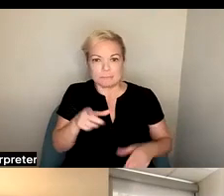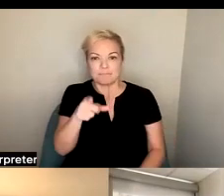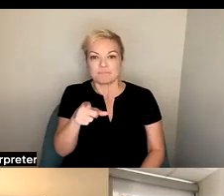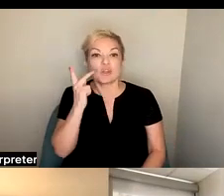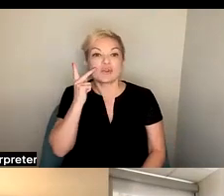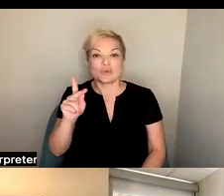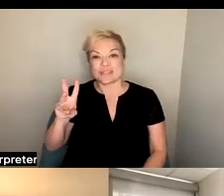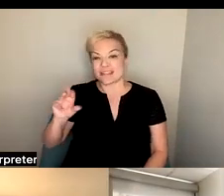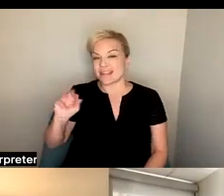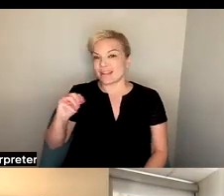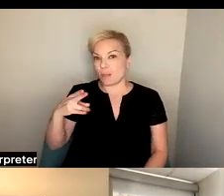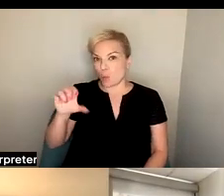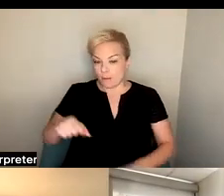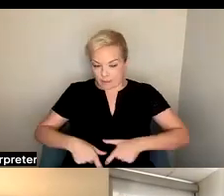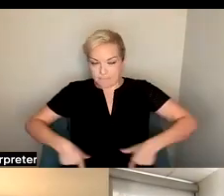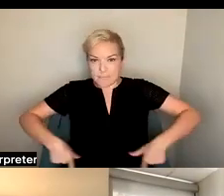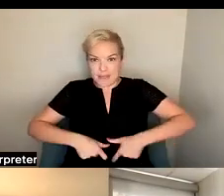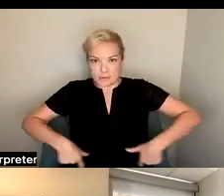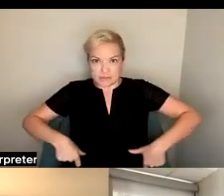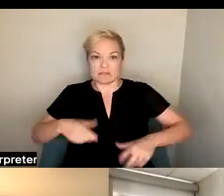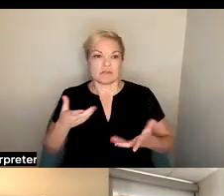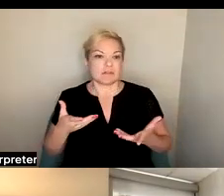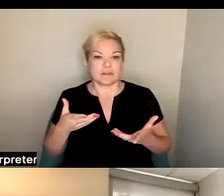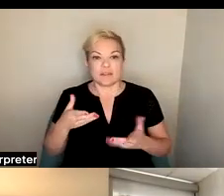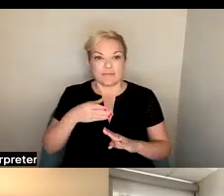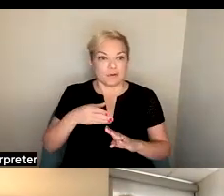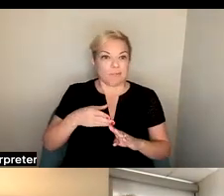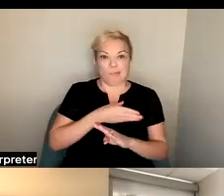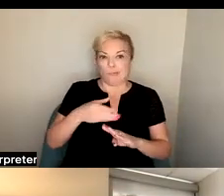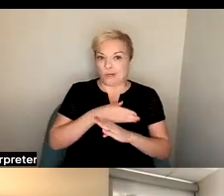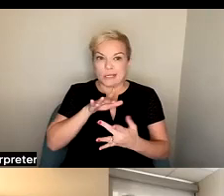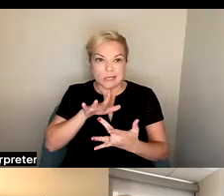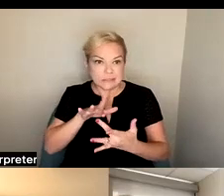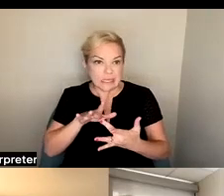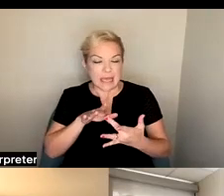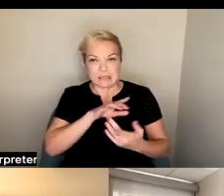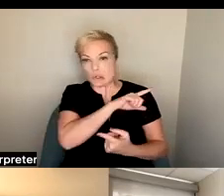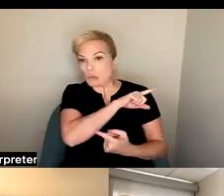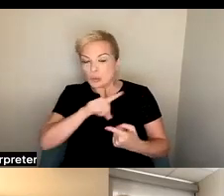from pre-contact and, and early contact to right up through treaty making in the 1600s and even